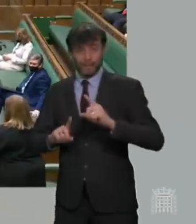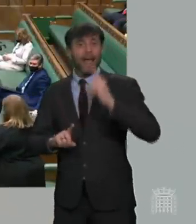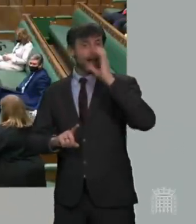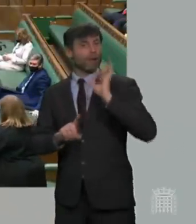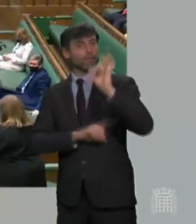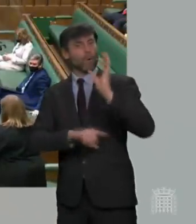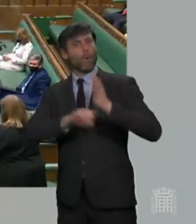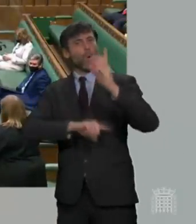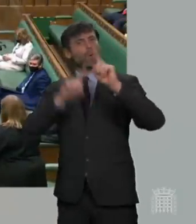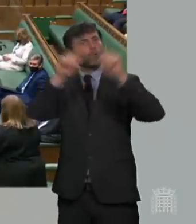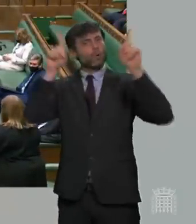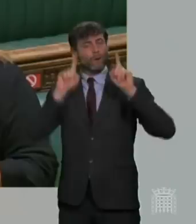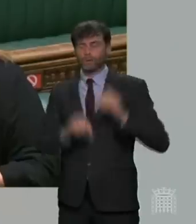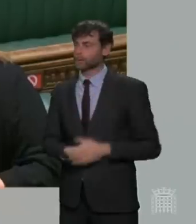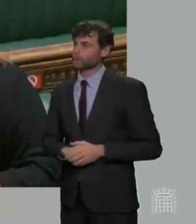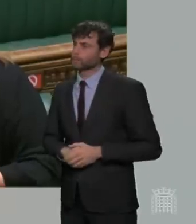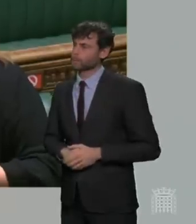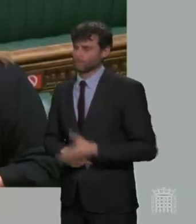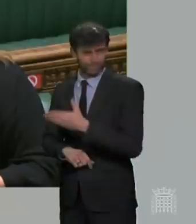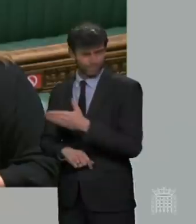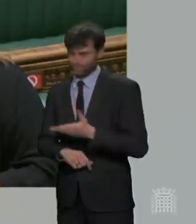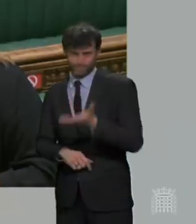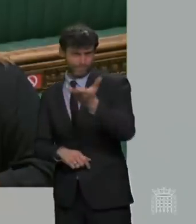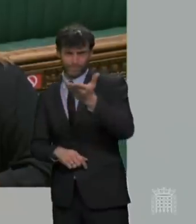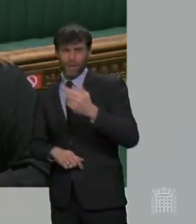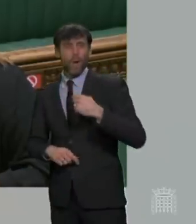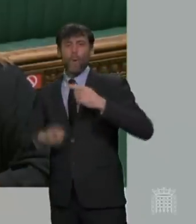That is just not the case. We know that we cannot trust a word that the Prime Minister says on this.